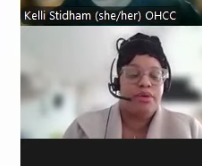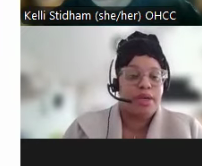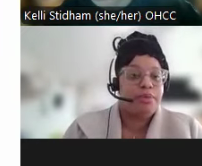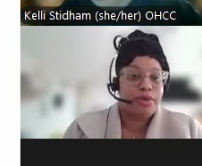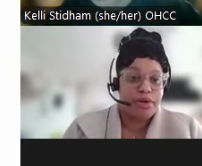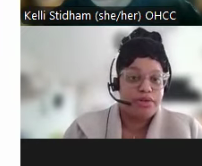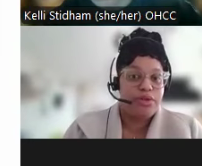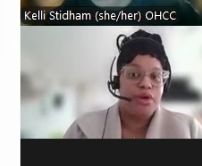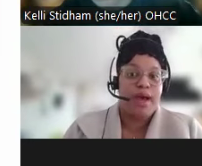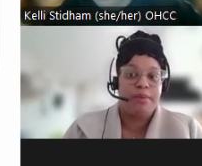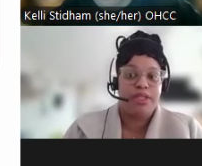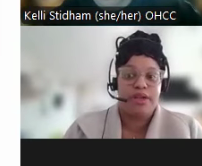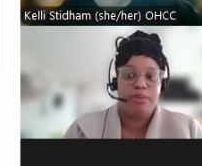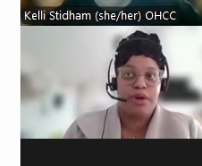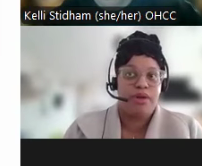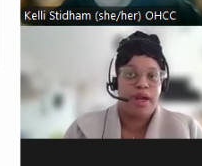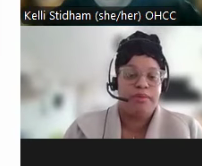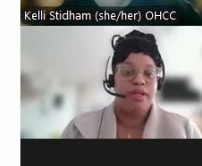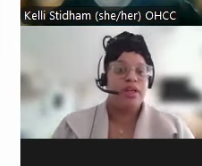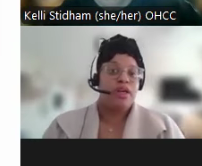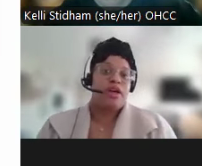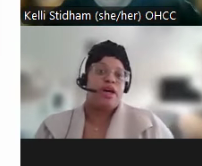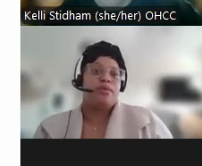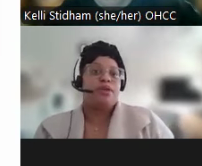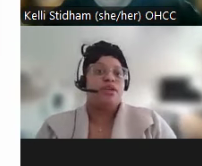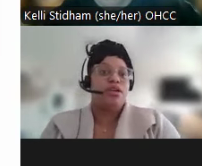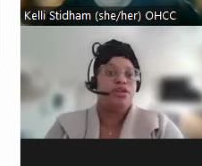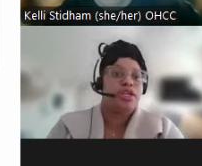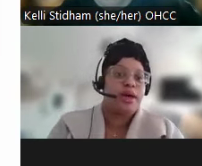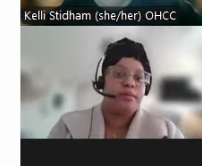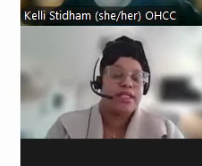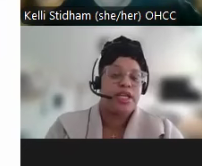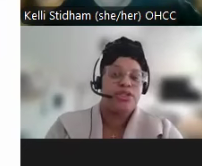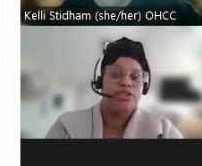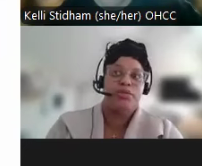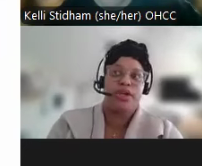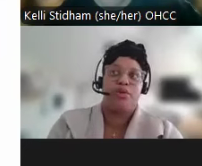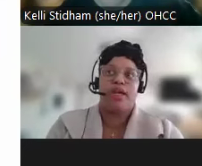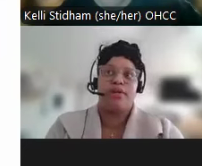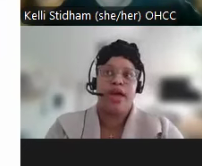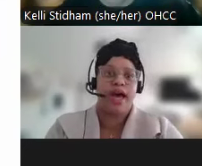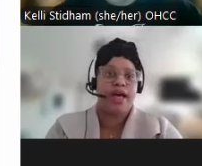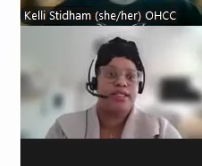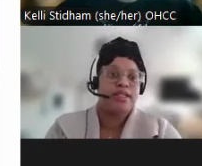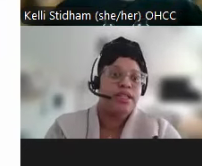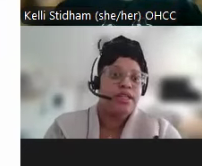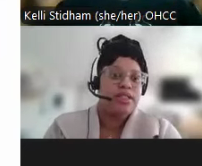pre-approved for that particular program. Um, usually that means the